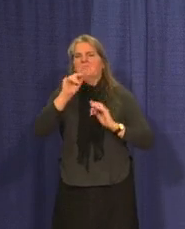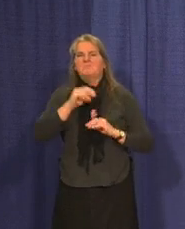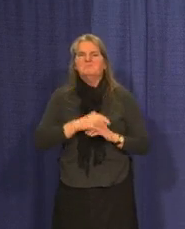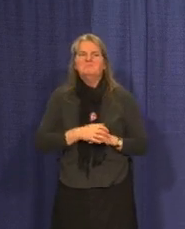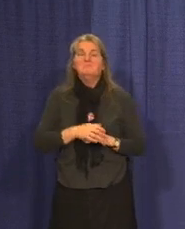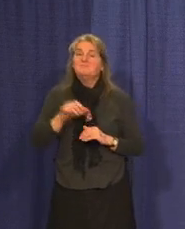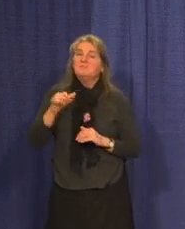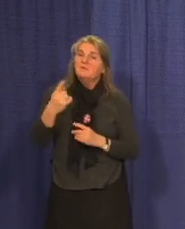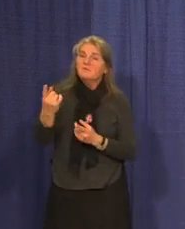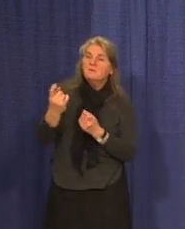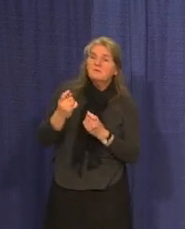Pat: Thank you.